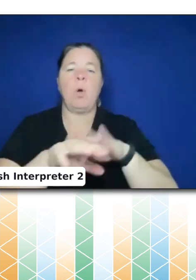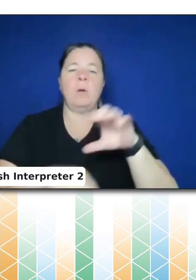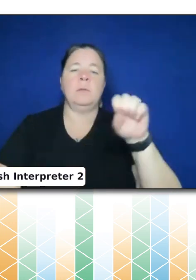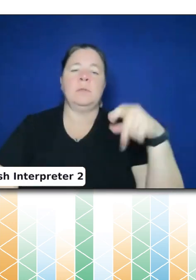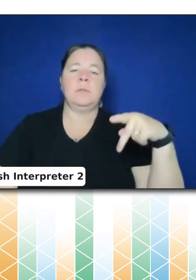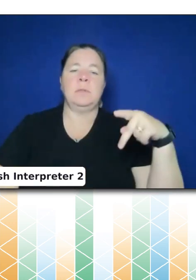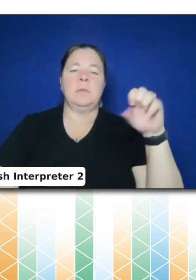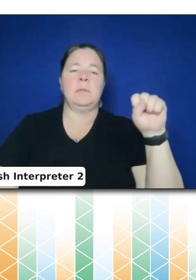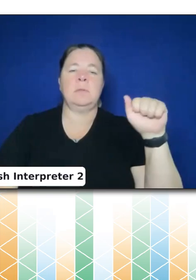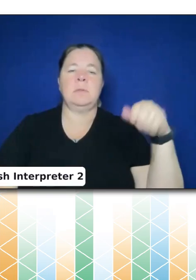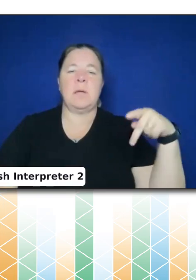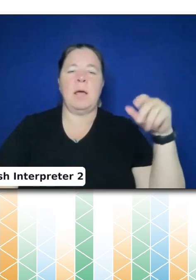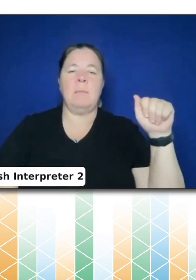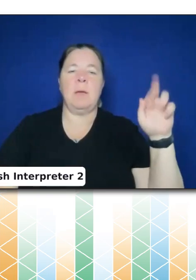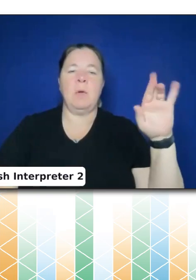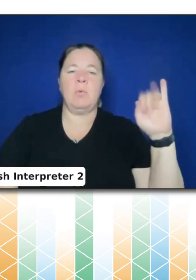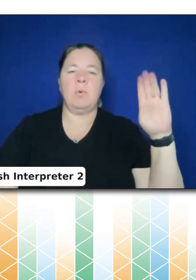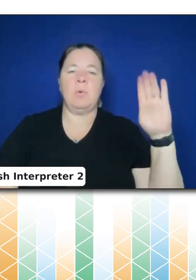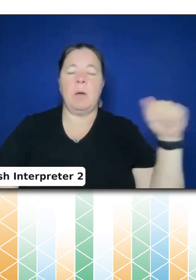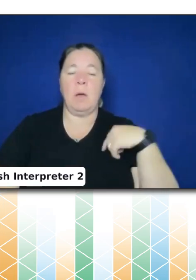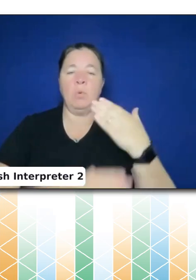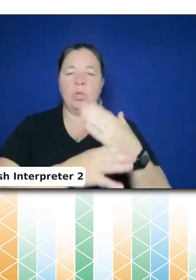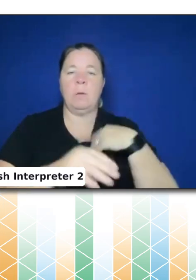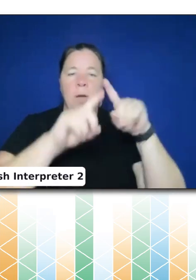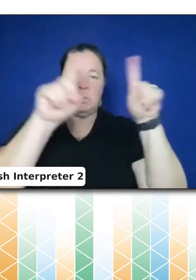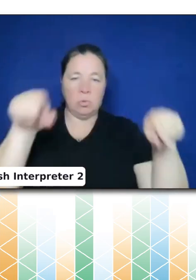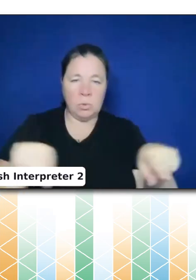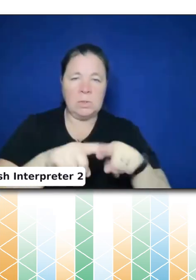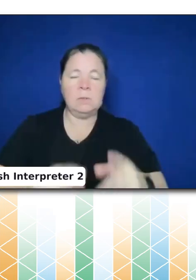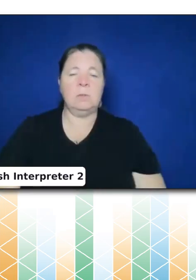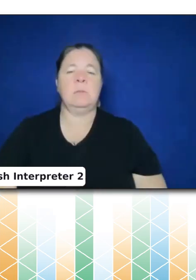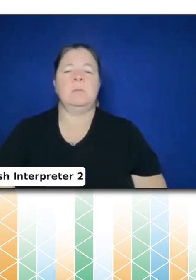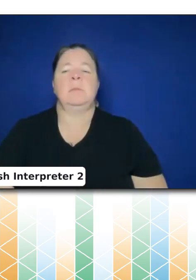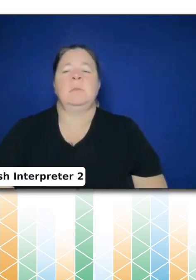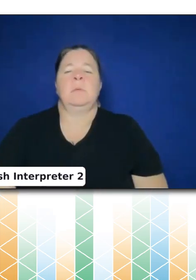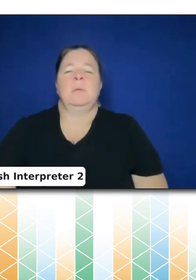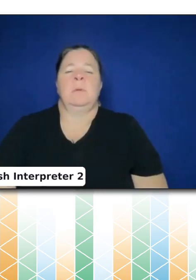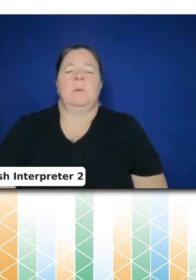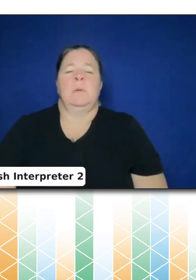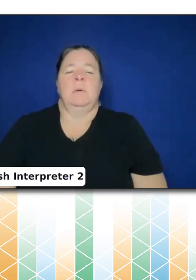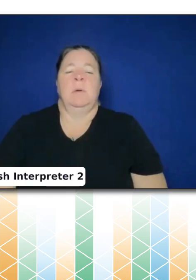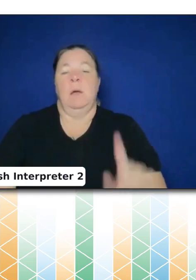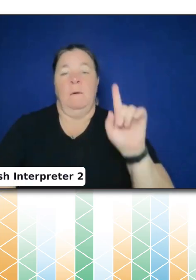I'm going to share my screen. And the first part is…